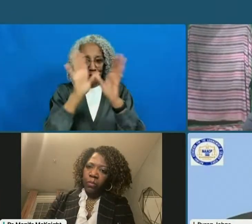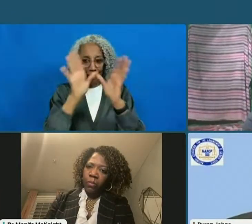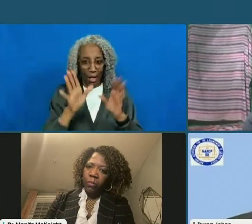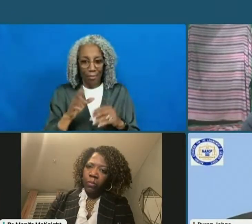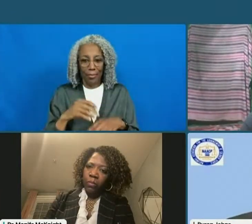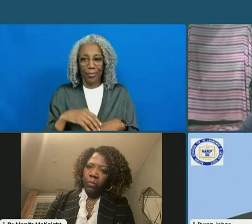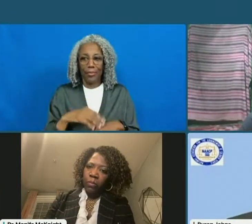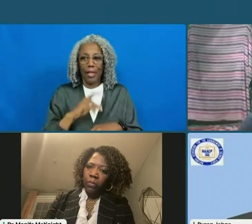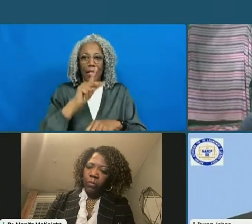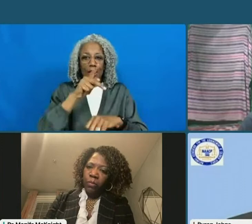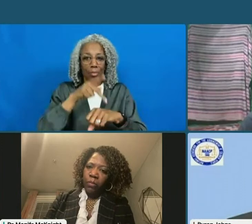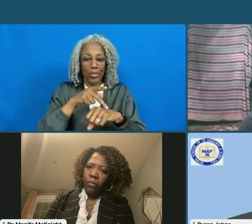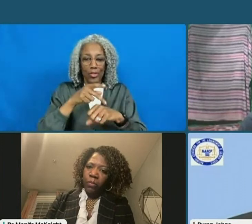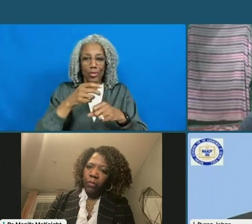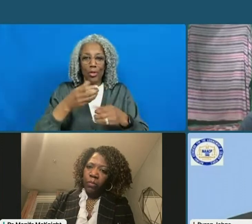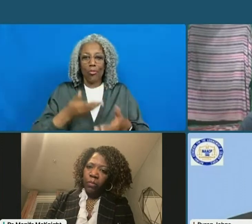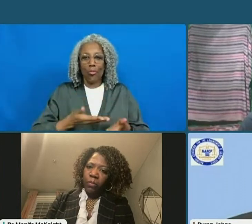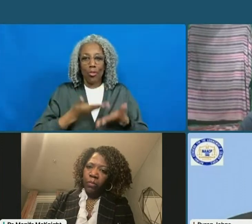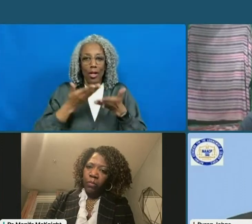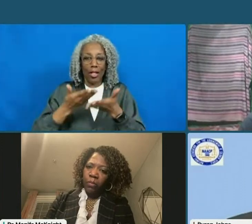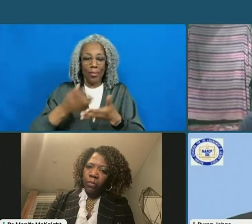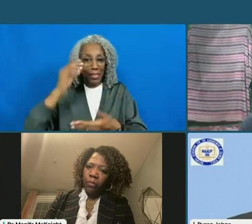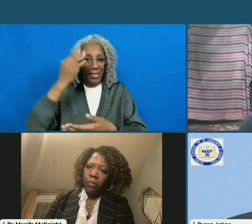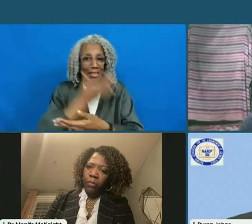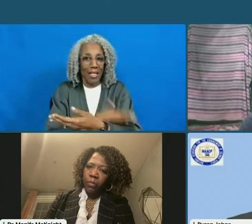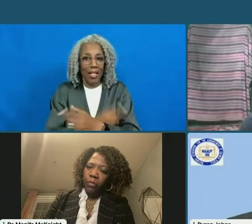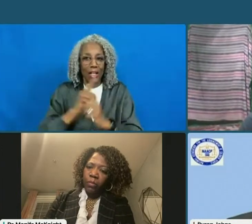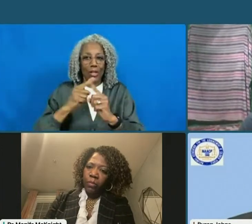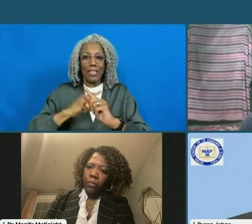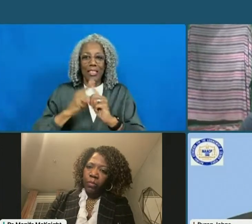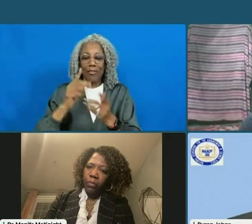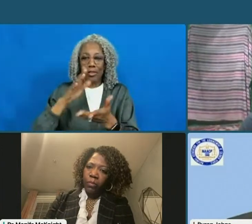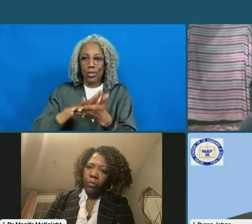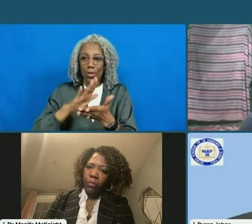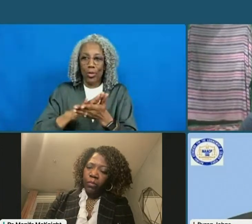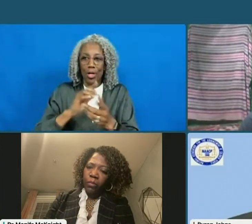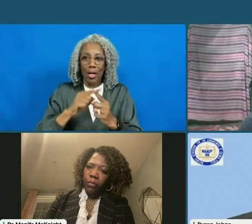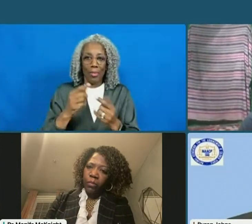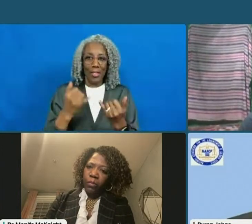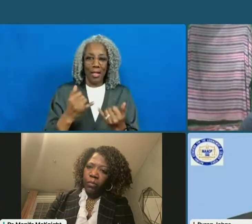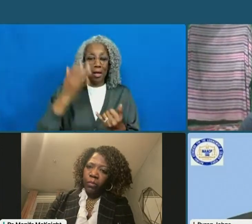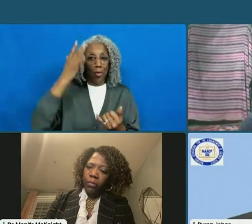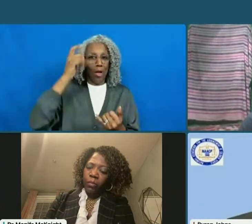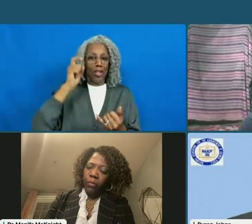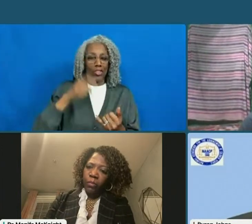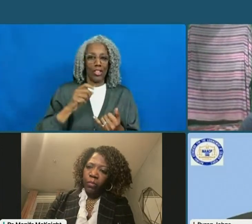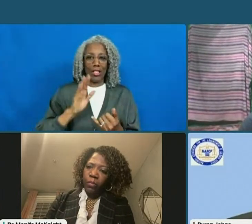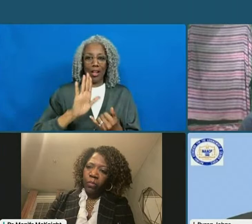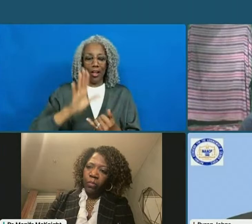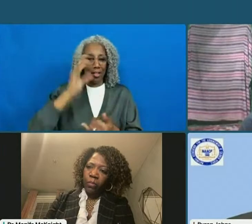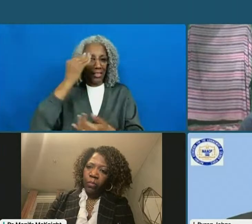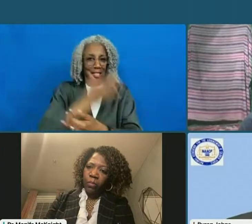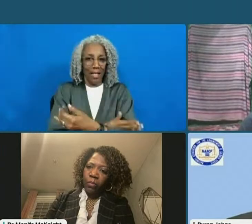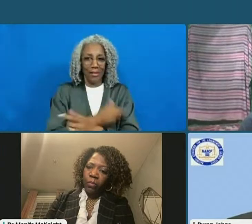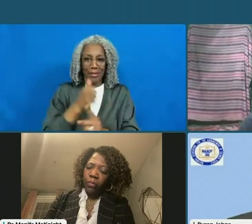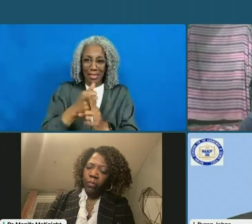want to clarify that it was that that that they recommended that her son be moved to a different